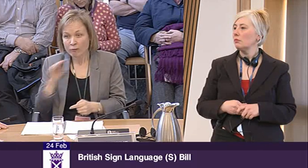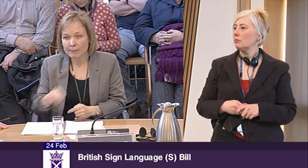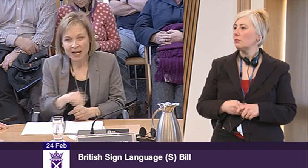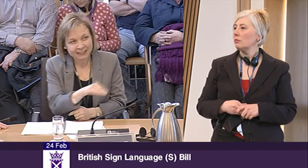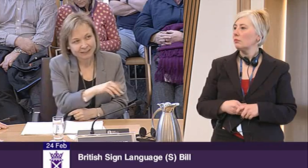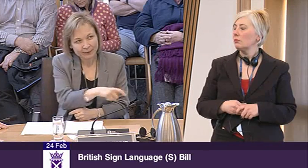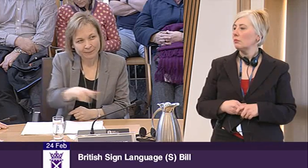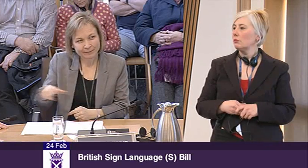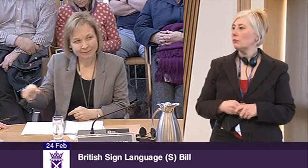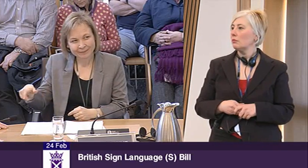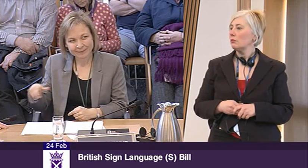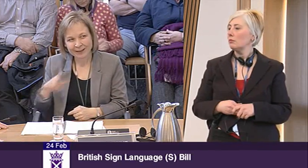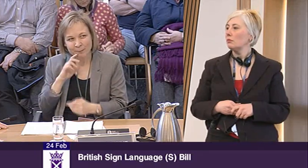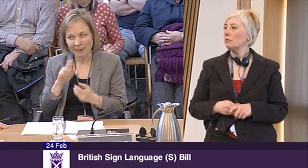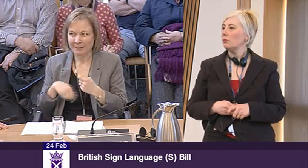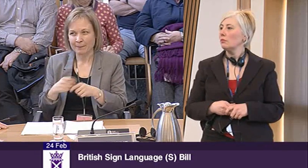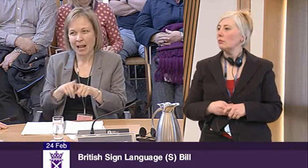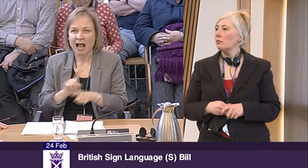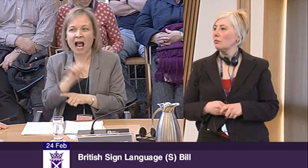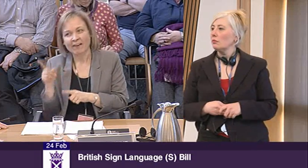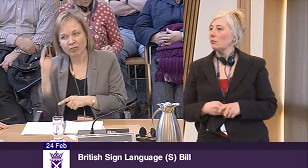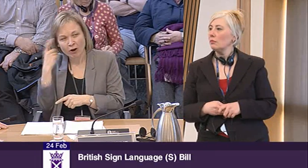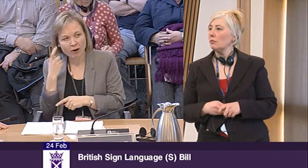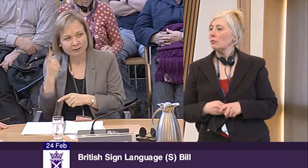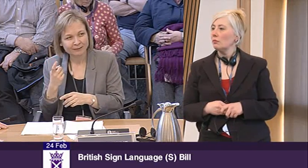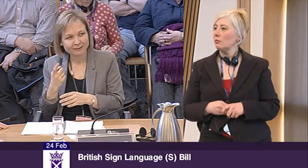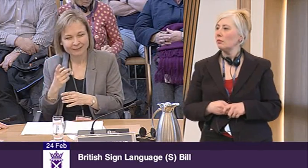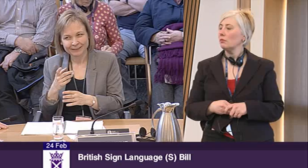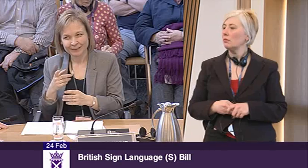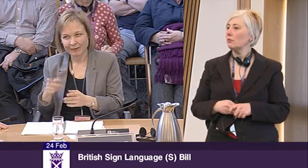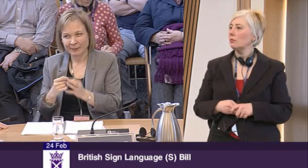should take the lead on BSL and cascade things to others. We do not want to be an afterthought